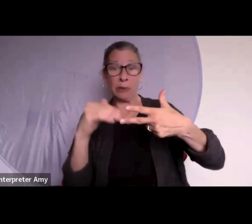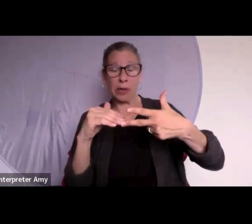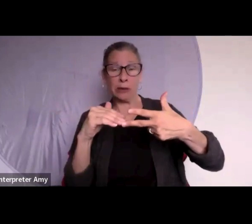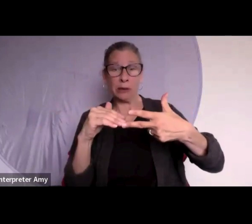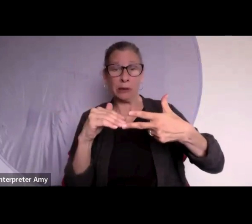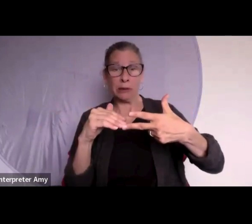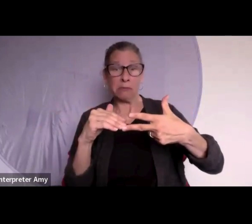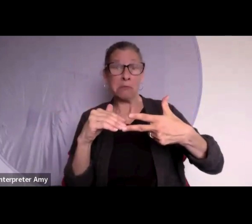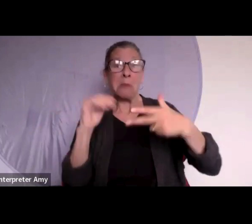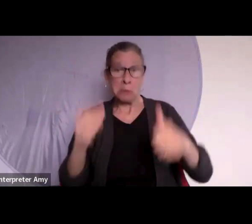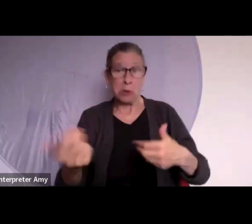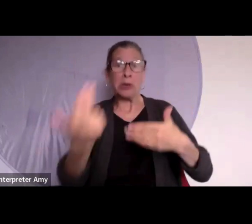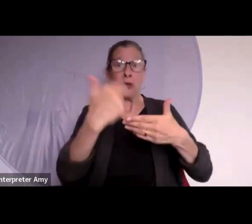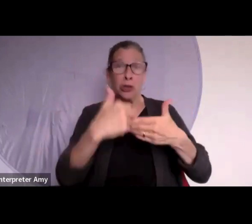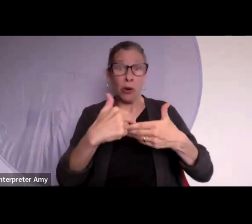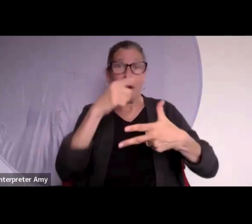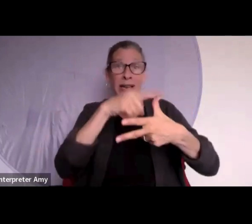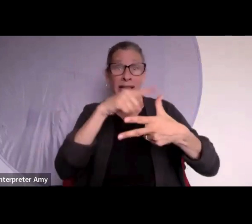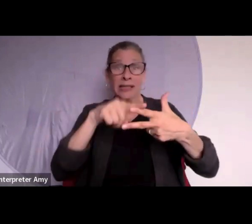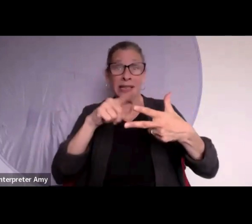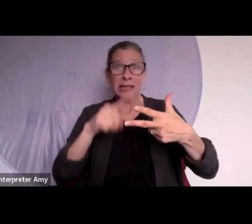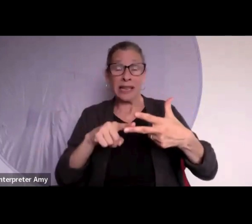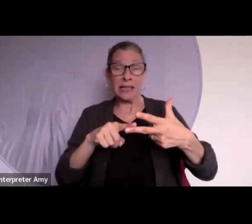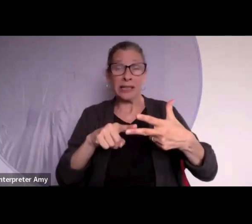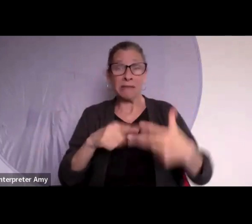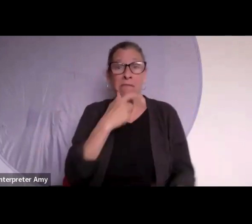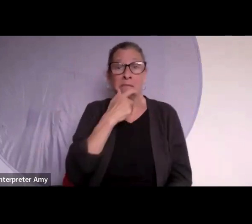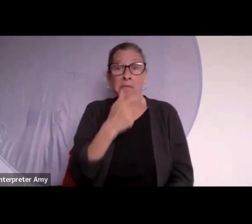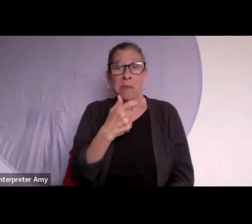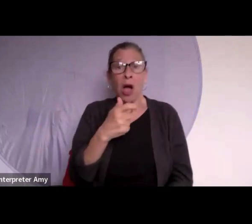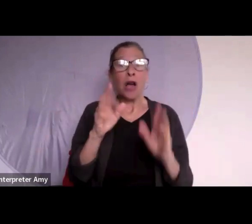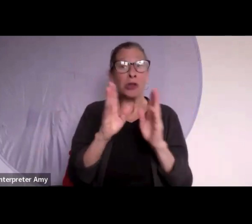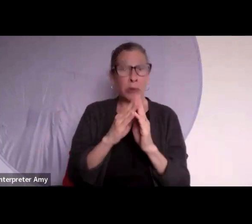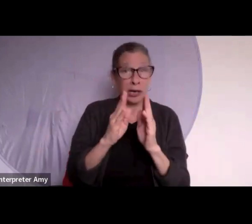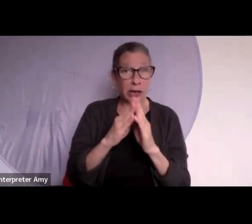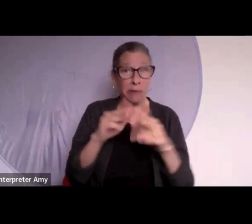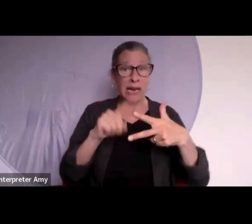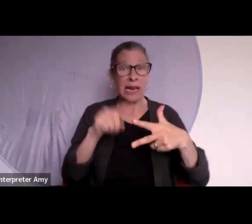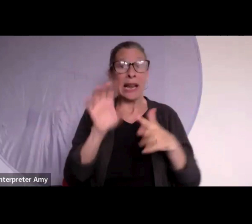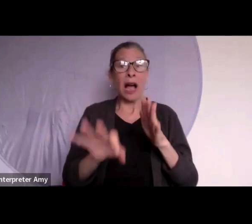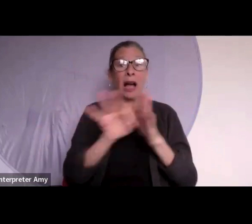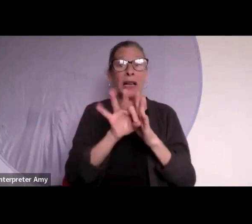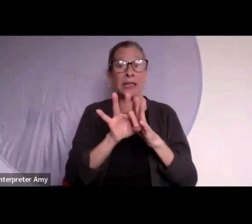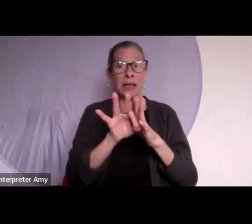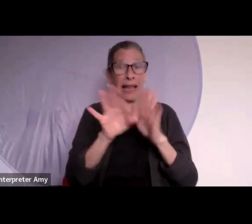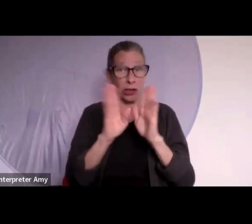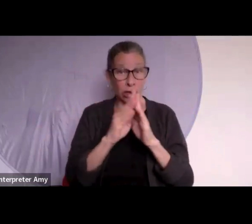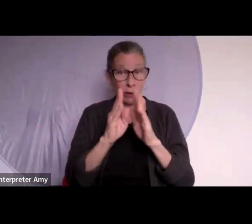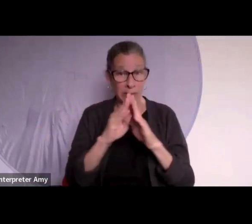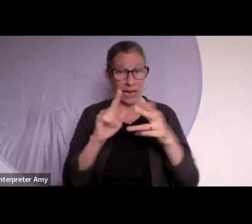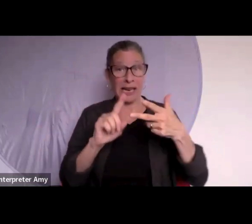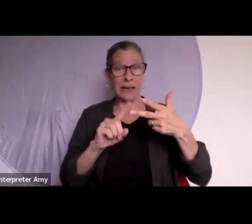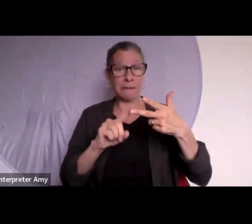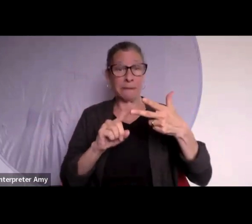levels. We have a screening committee who views we have a selection committee who films that have been viewed, move up